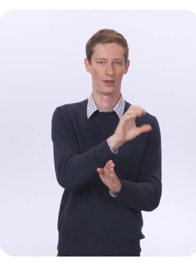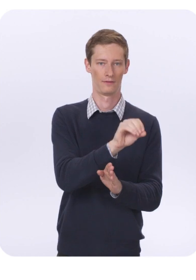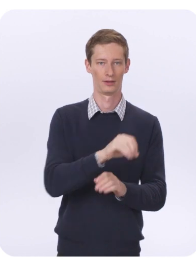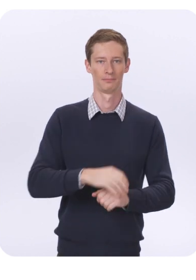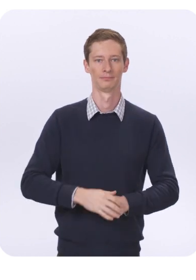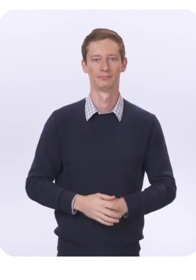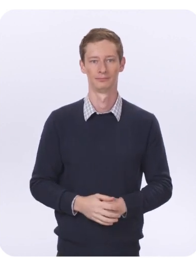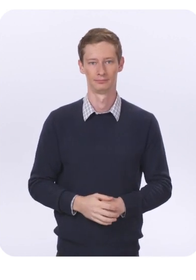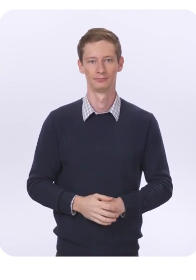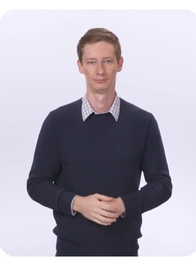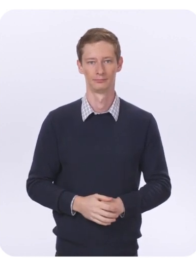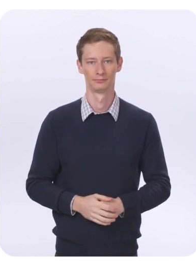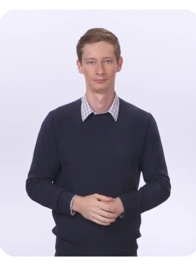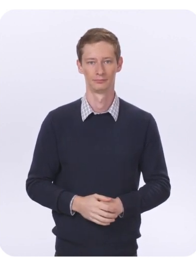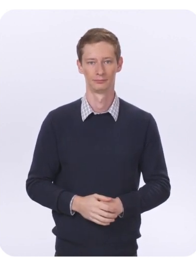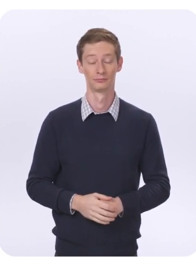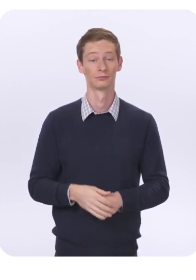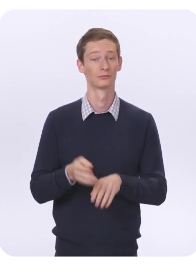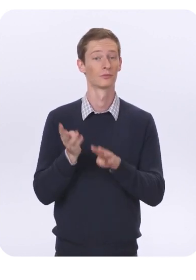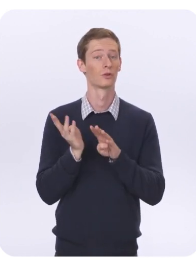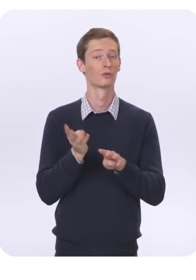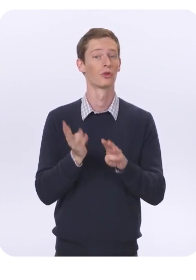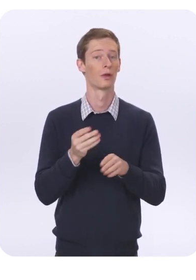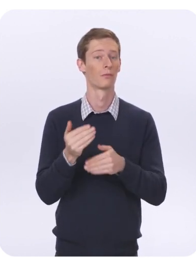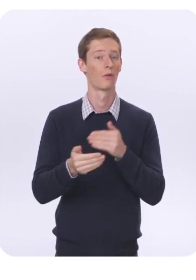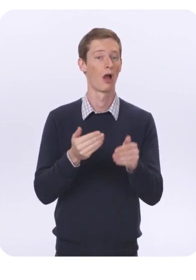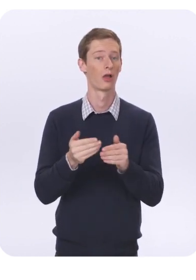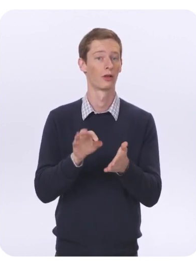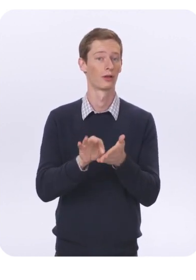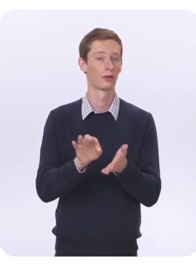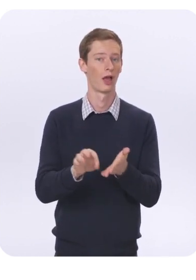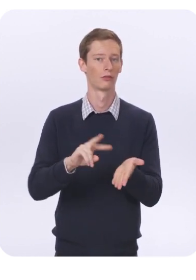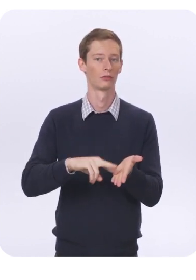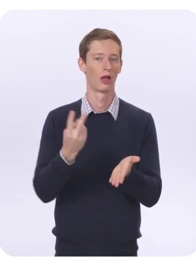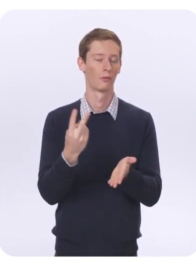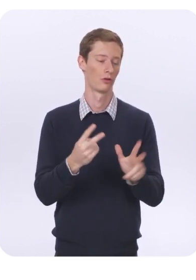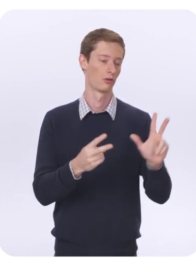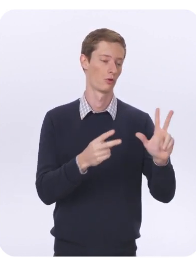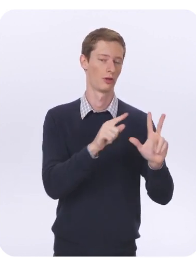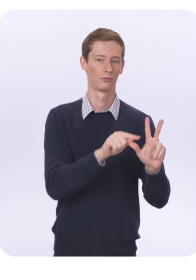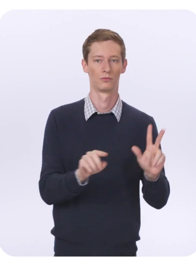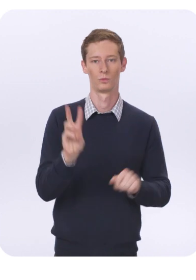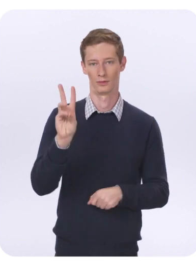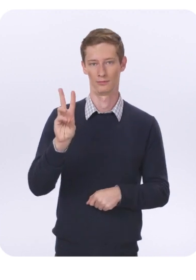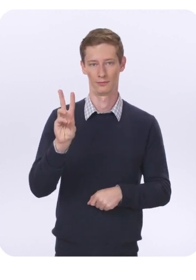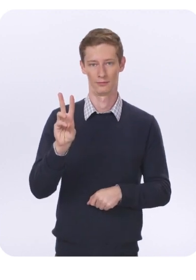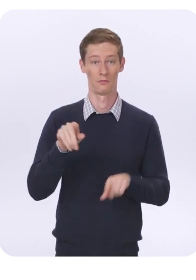The streaming processor count was doubled from 3 to 6, improving parallel processing even more.